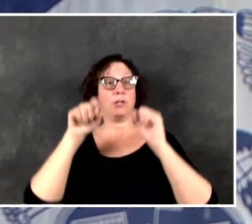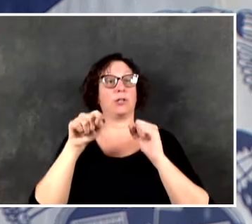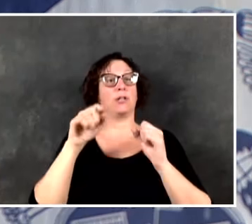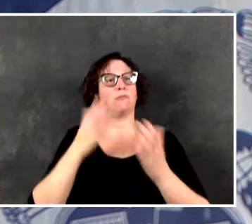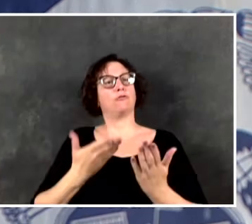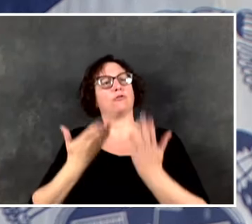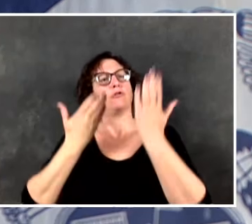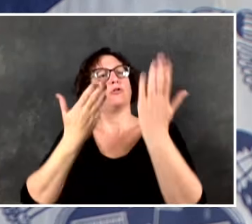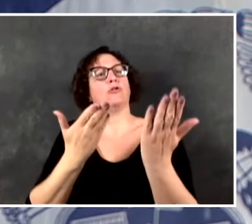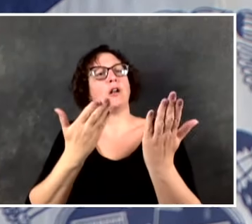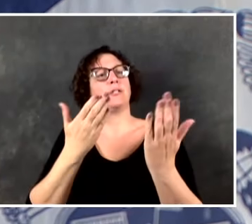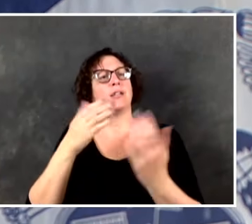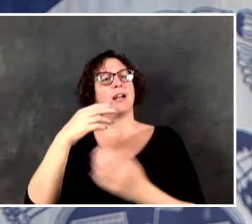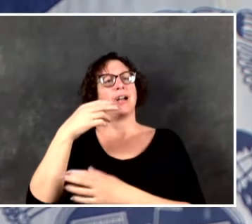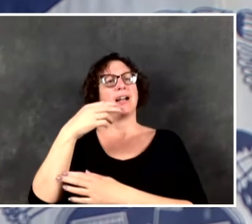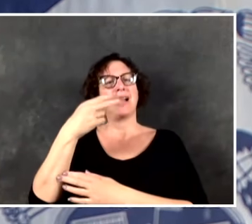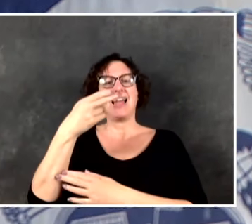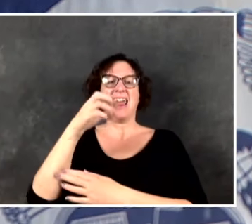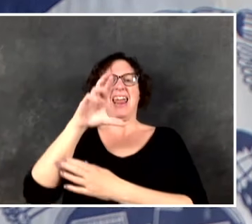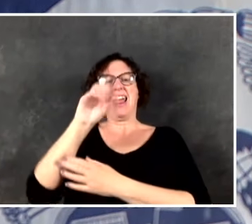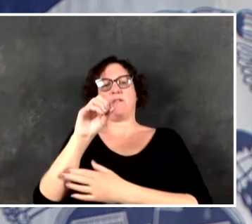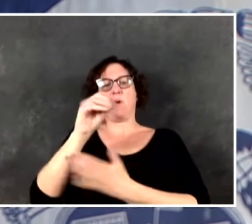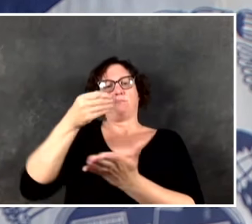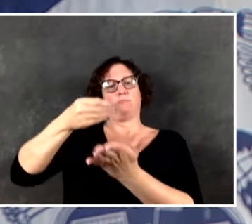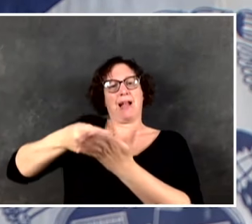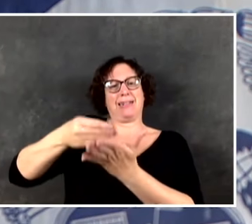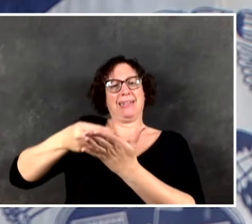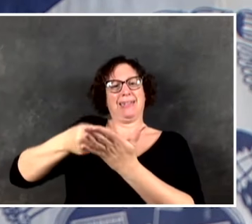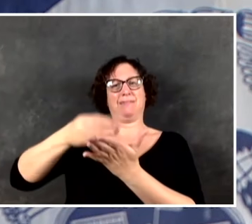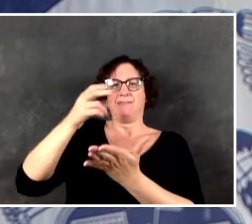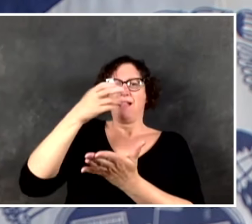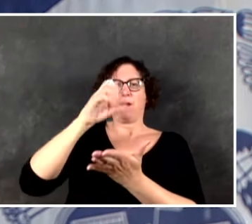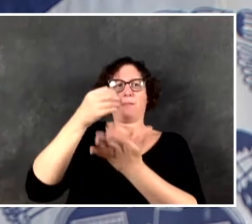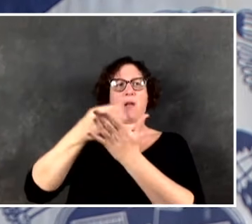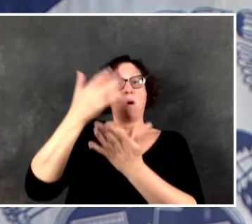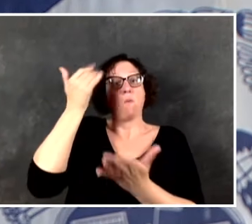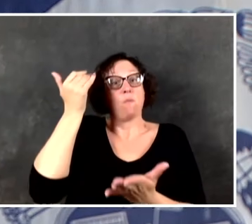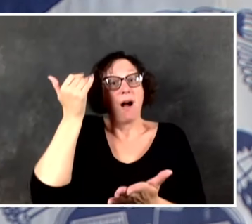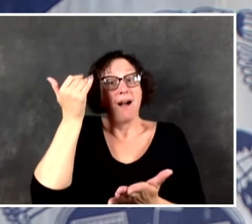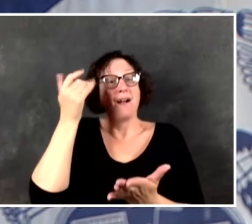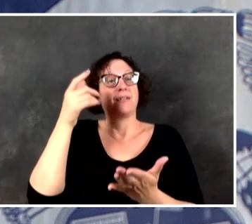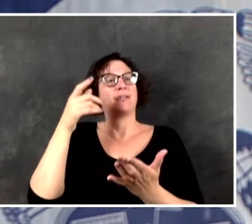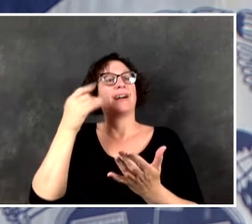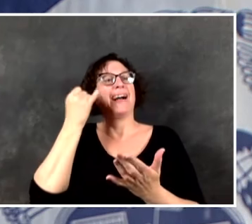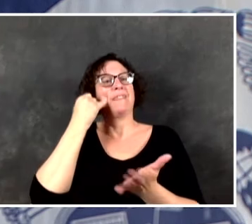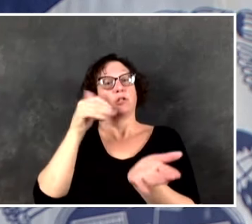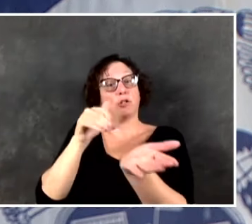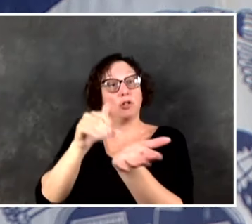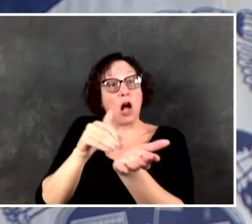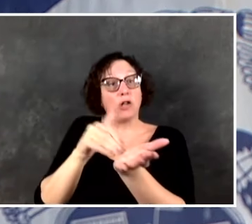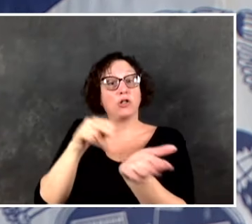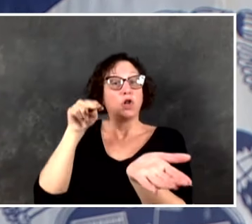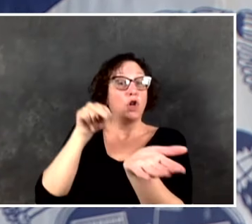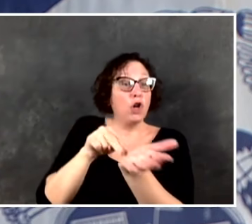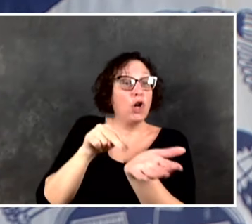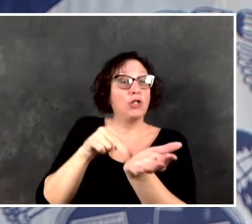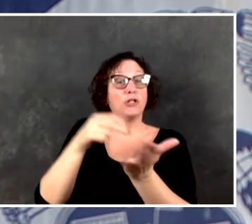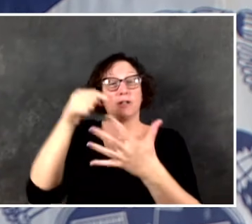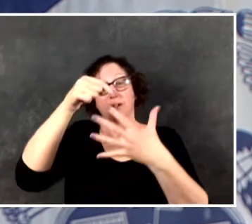TO PROVIDE BONUSES TO FRONT LINE WORKERS. I THIN TKHAT IS VERY SMART.